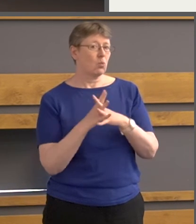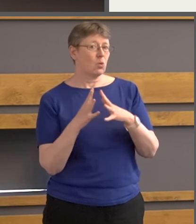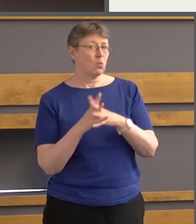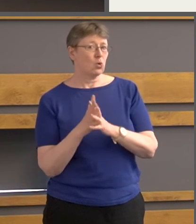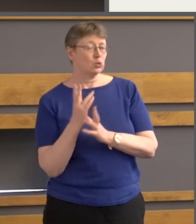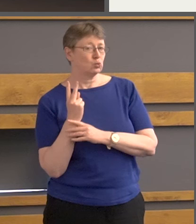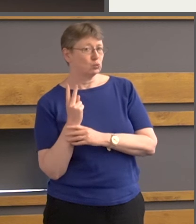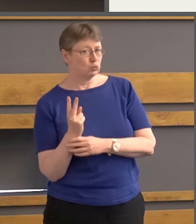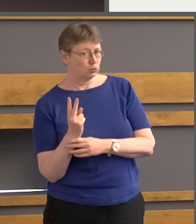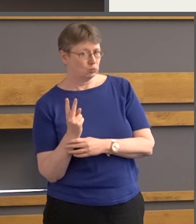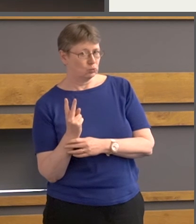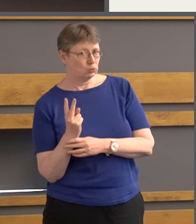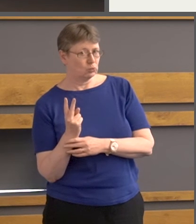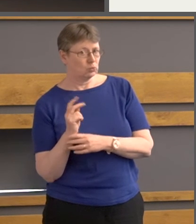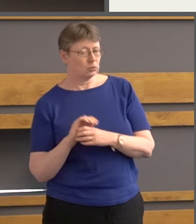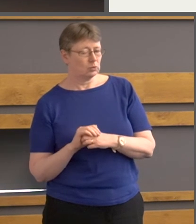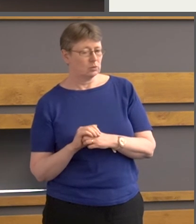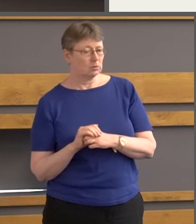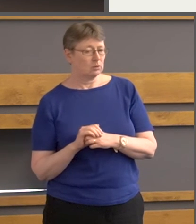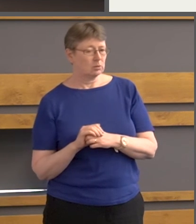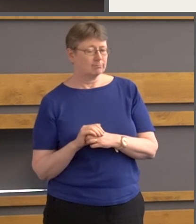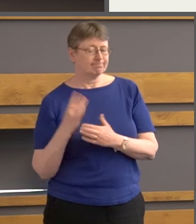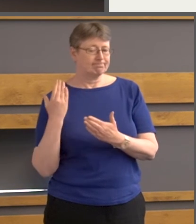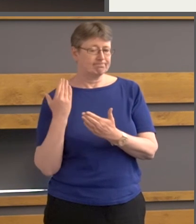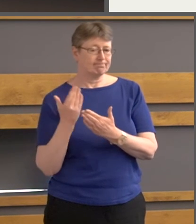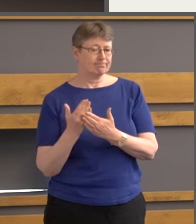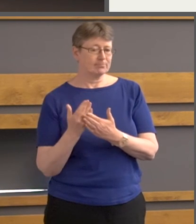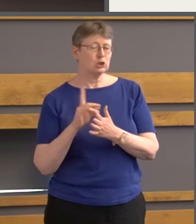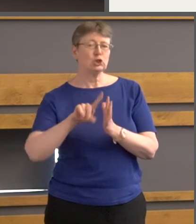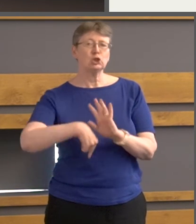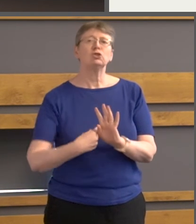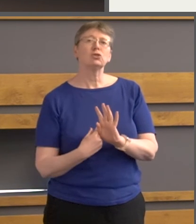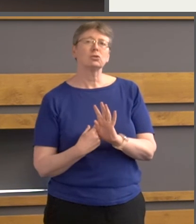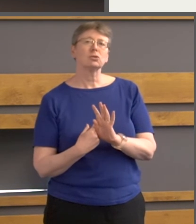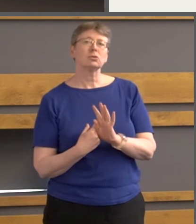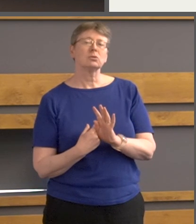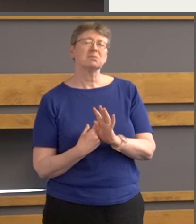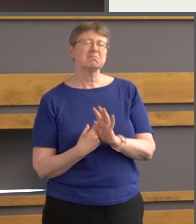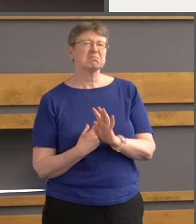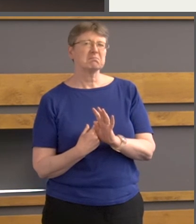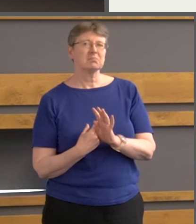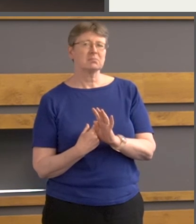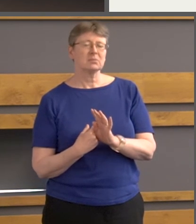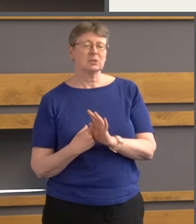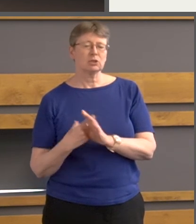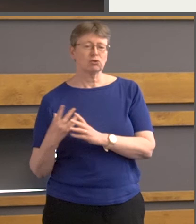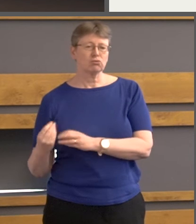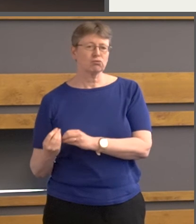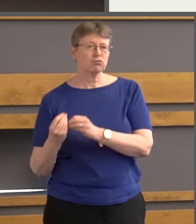was when by that time, jute was no longer being transported right across the world.